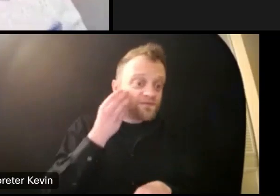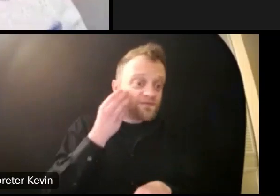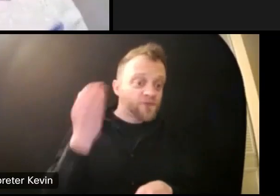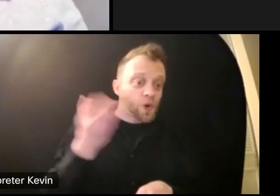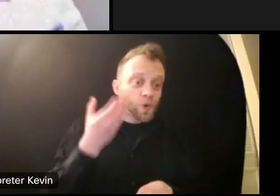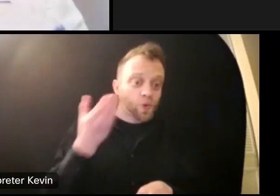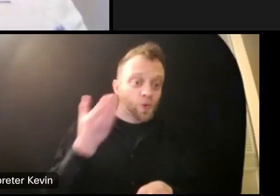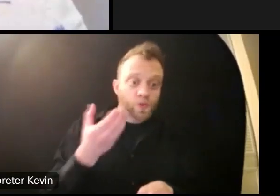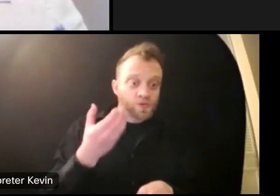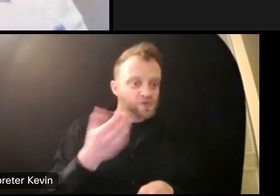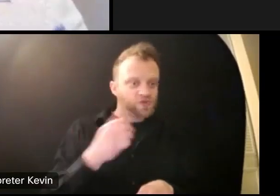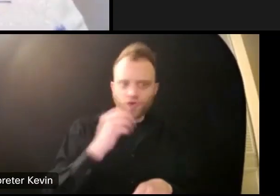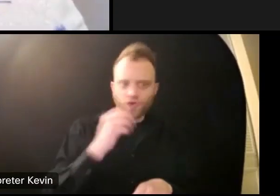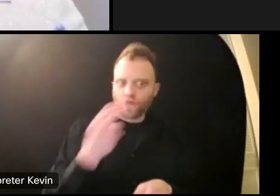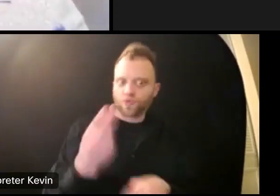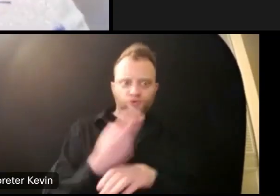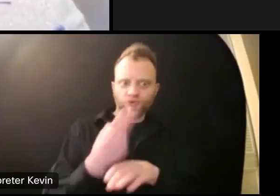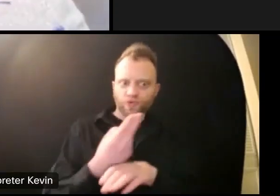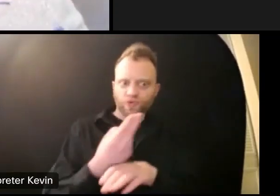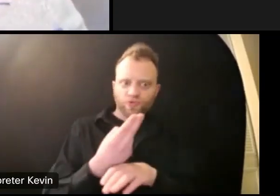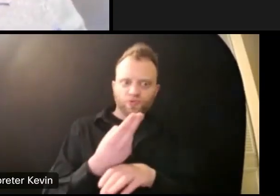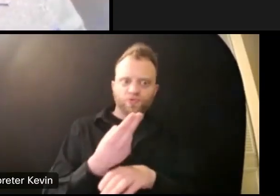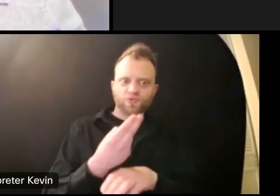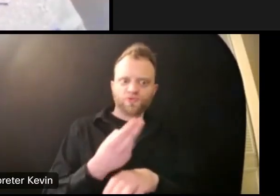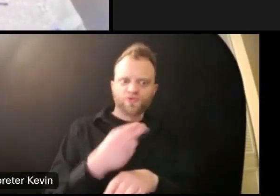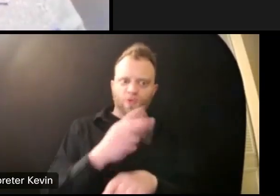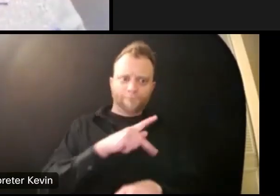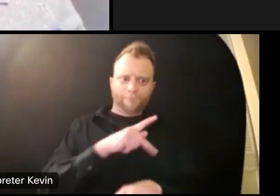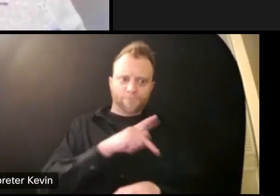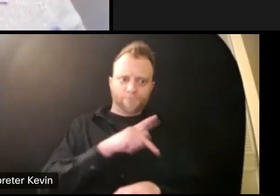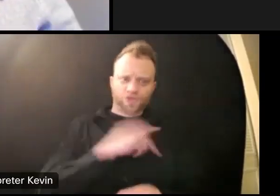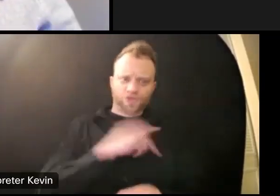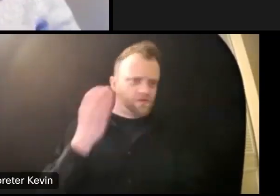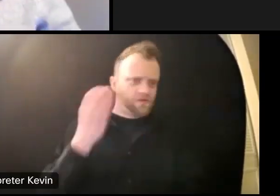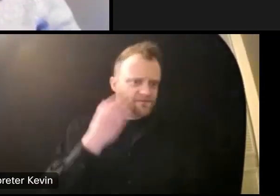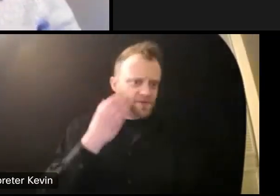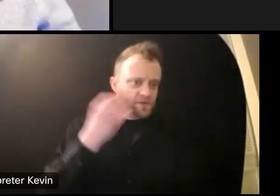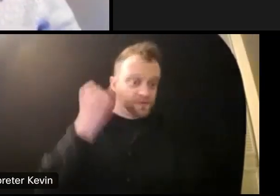If you do, make sure you're able to find that material just in case someone wants to see it.